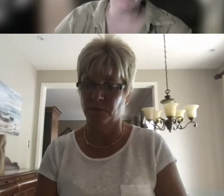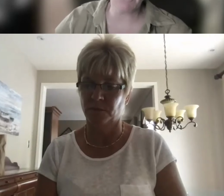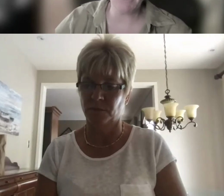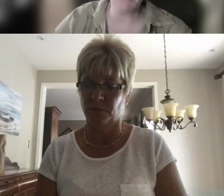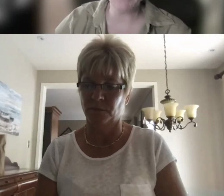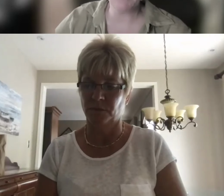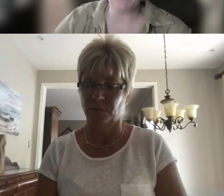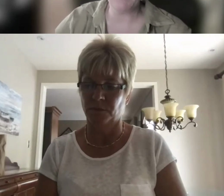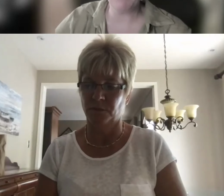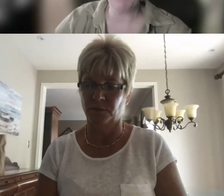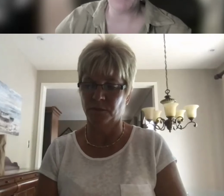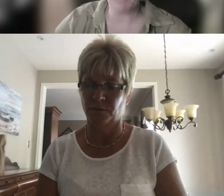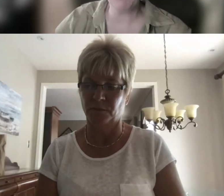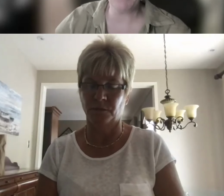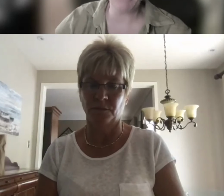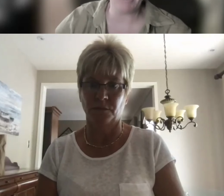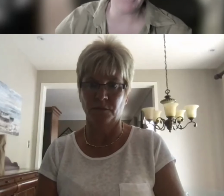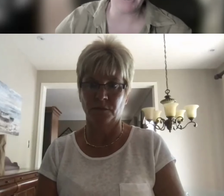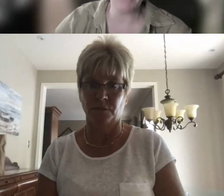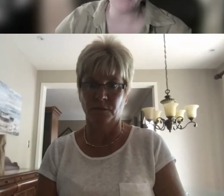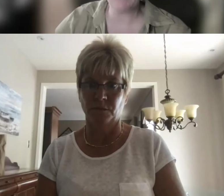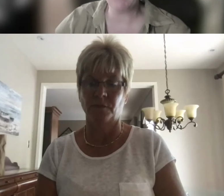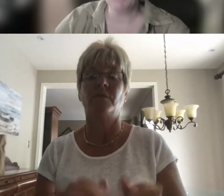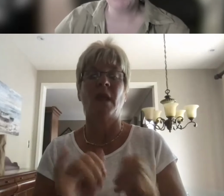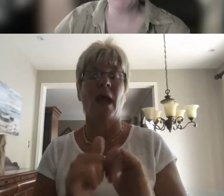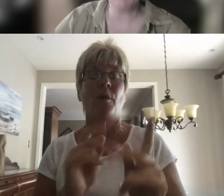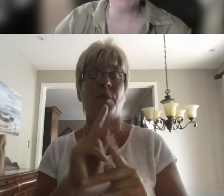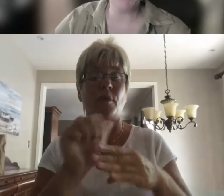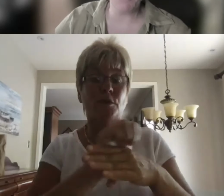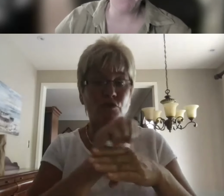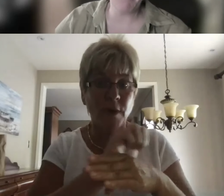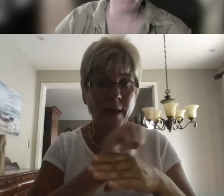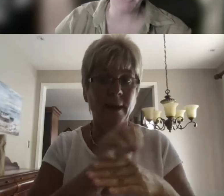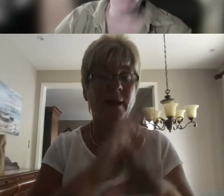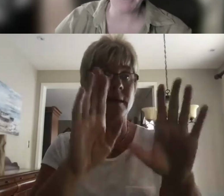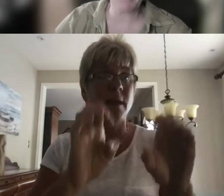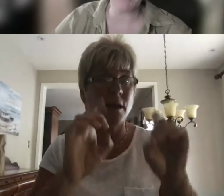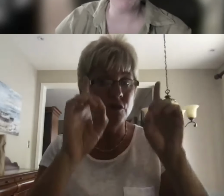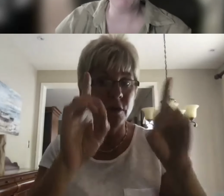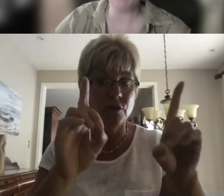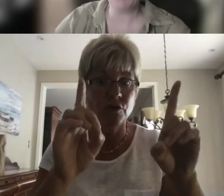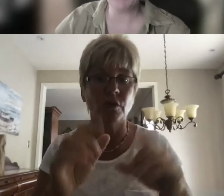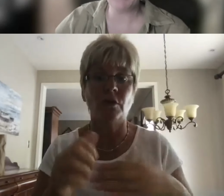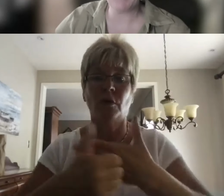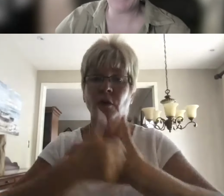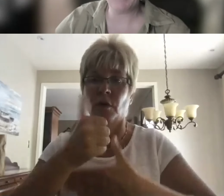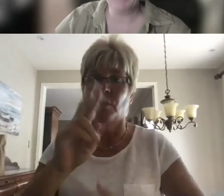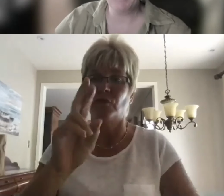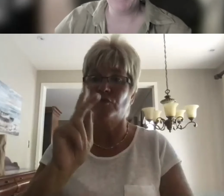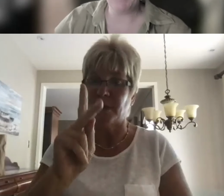their training and how have they been educated and what do they know about the risks to minorities.